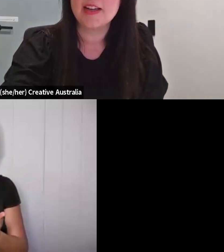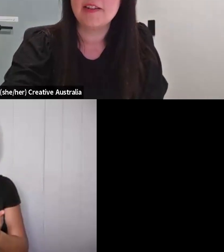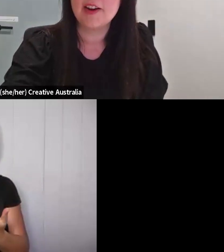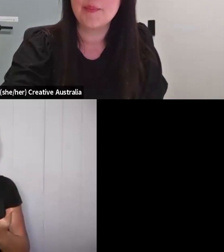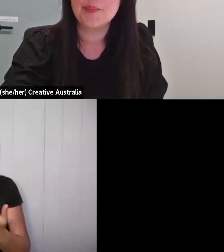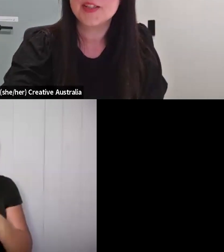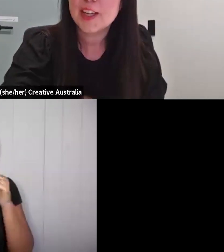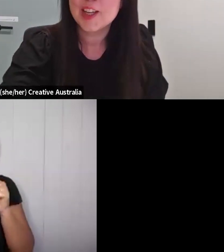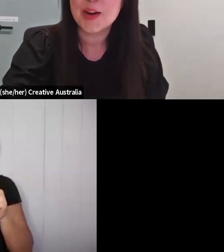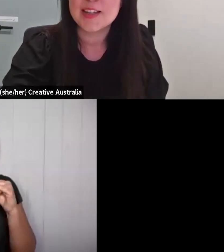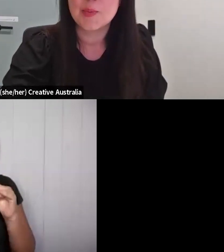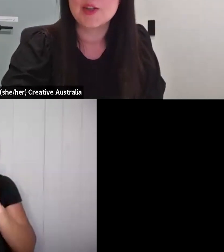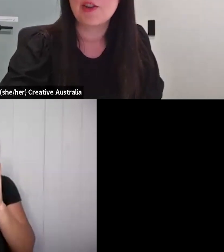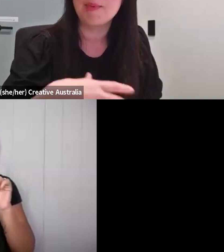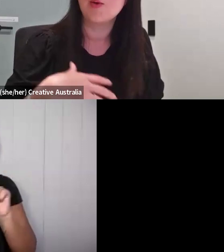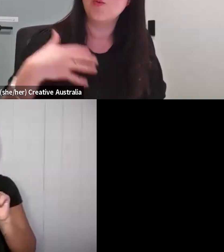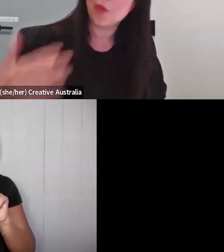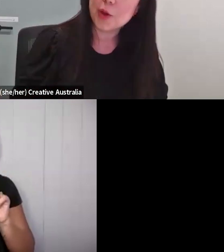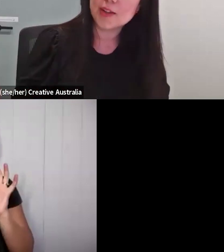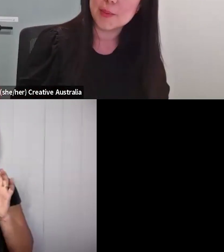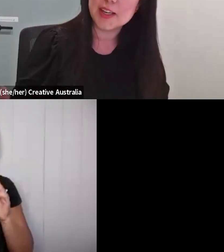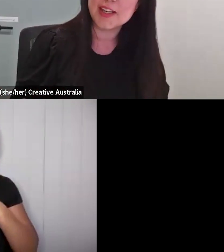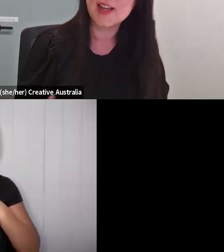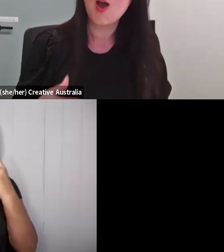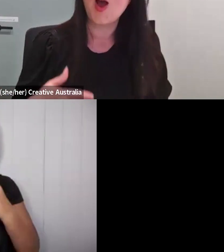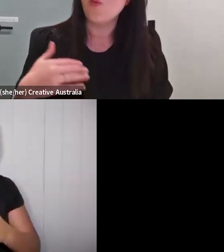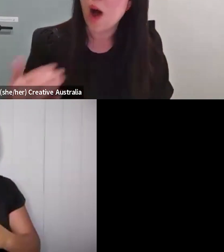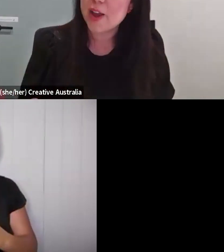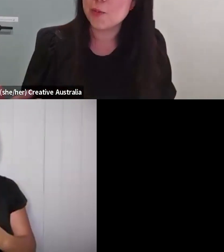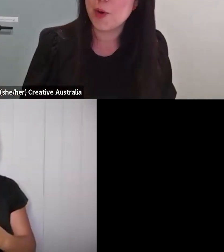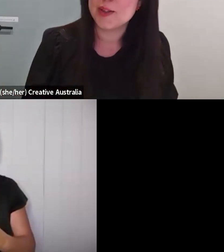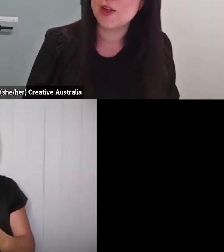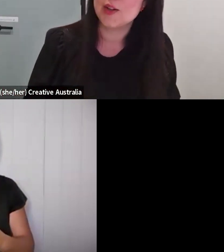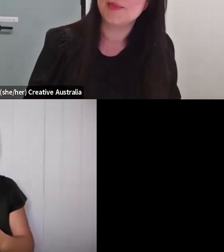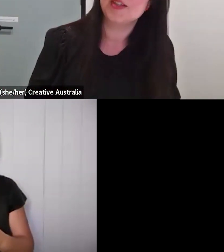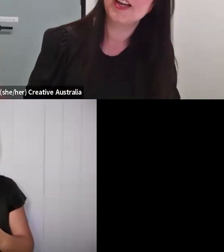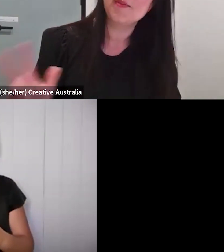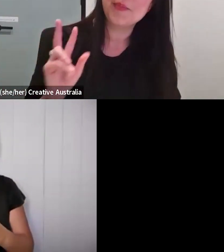criteria, particularly when you are describing what the contact -- concept is and your team,